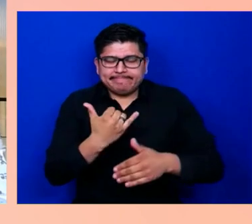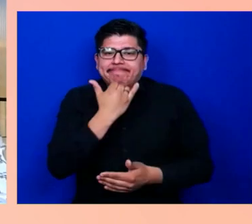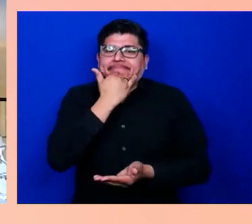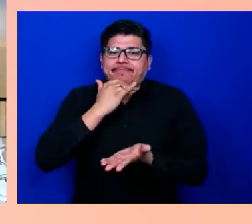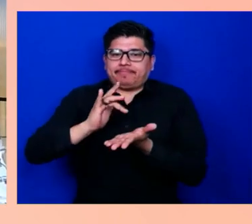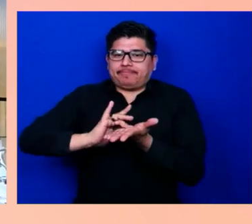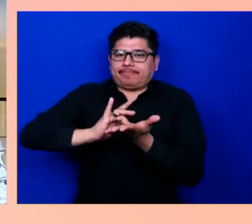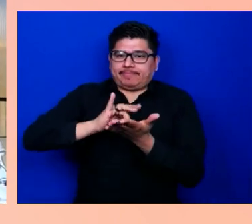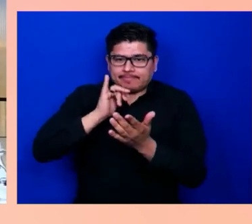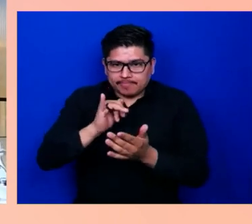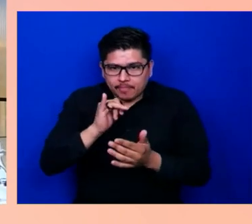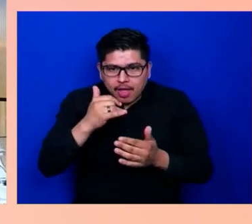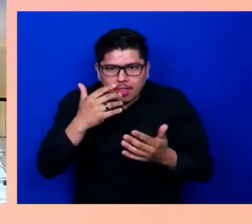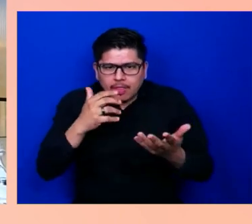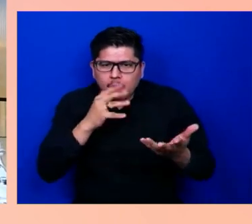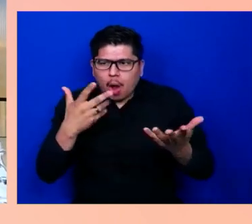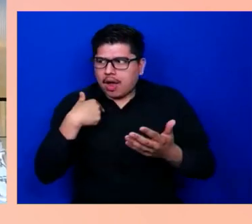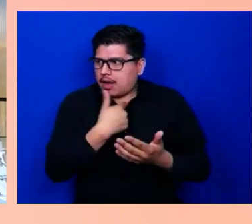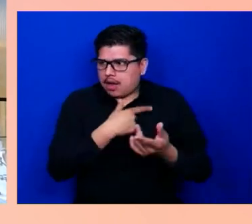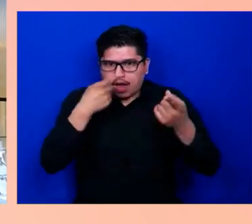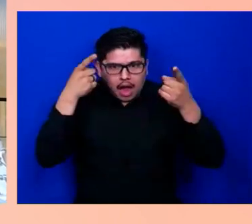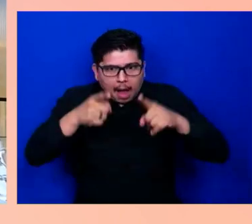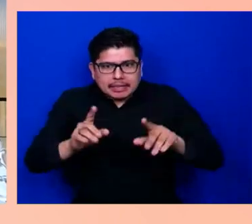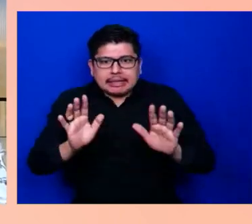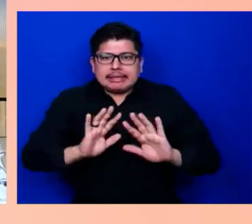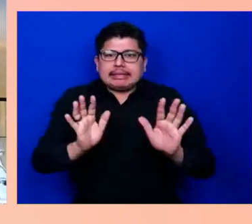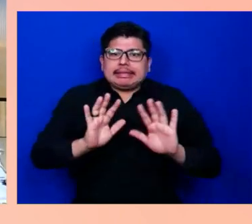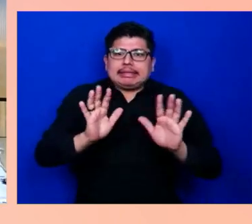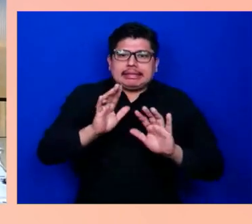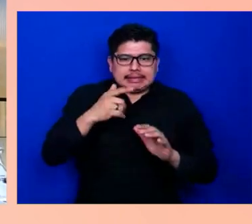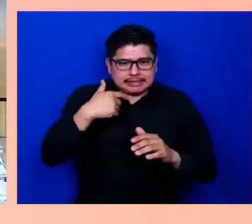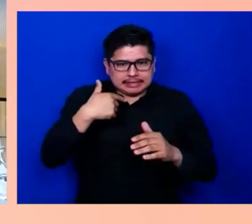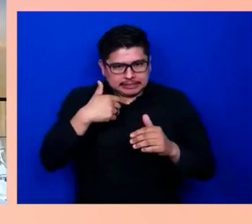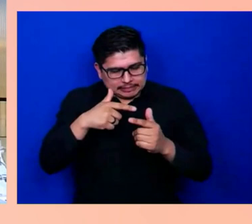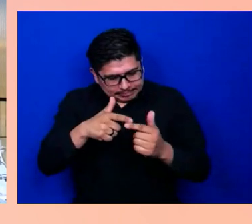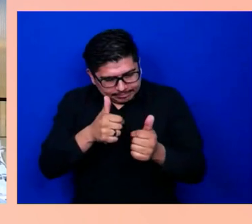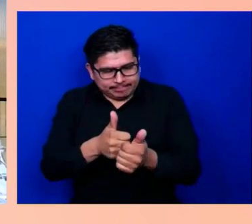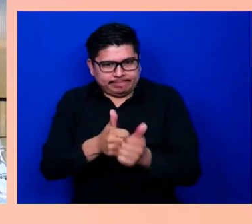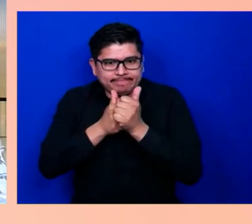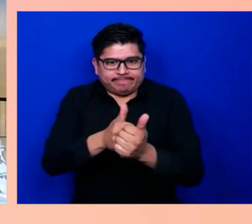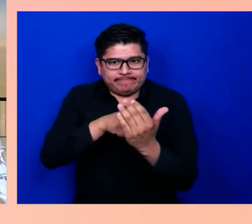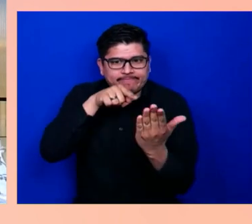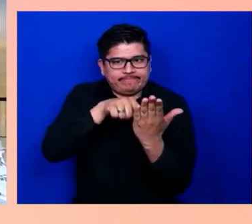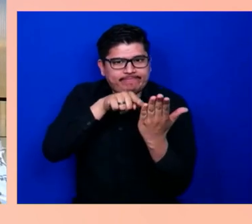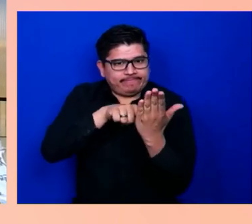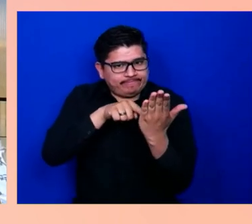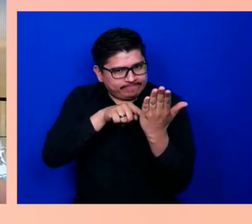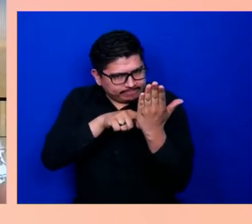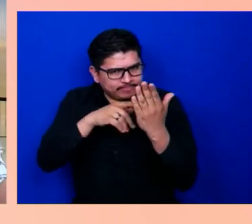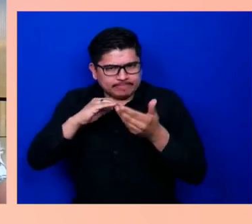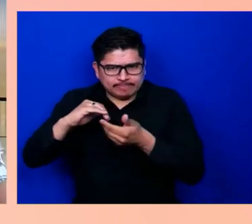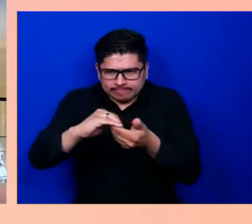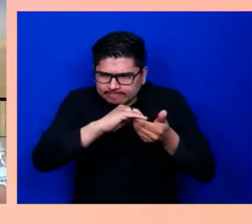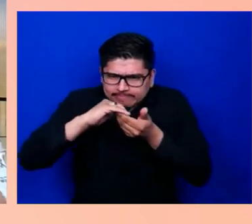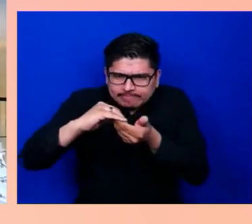This is really compelling for us and so this collaboration was born. As we developed the enhancements to